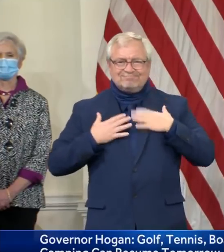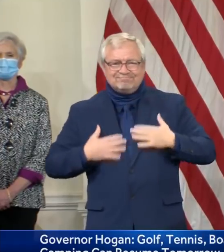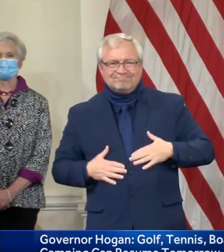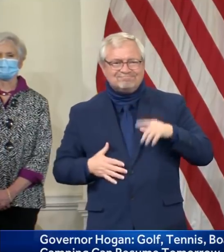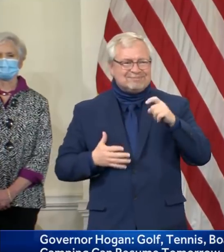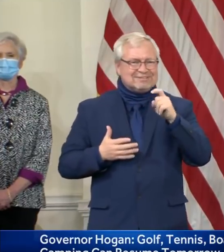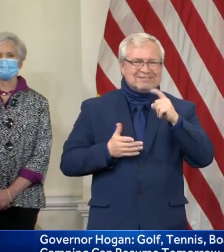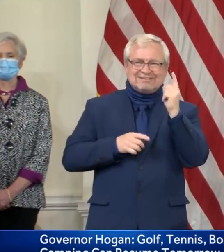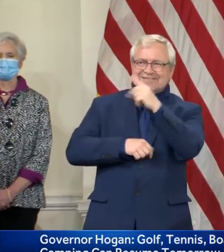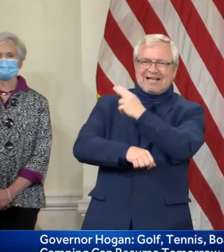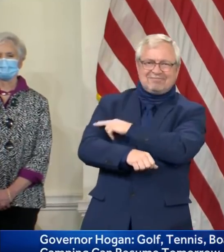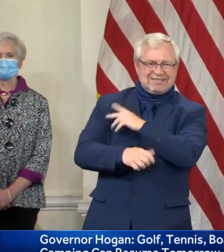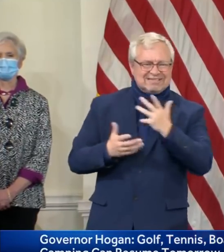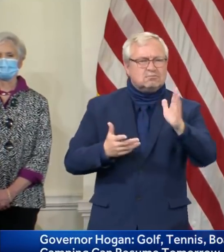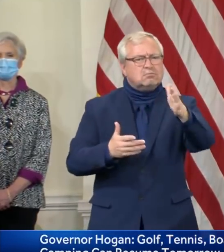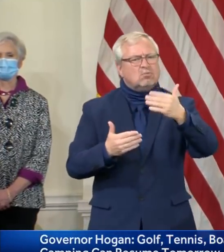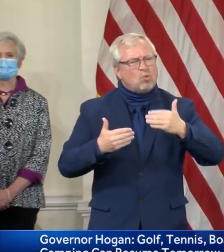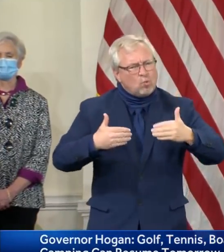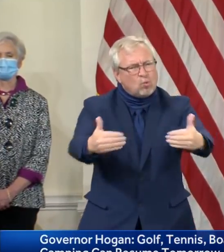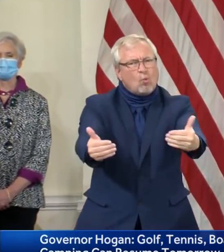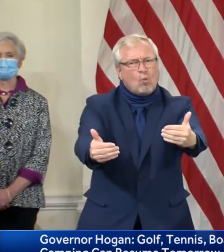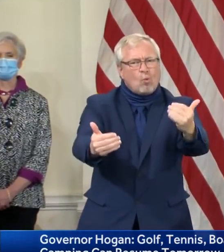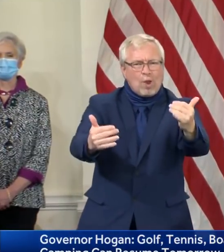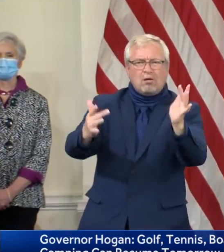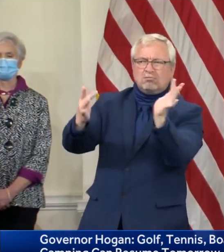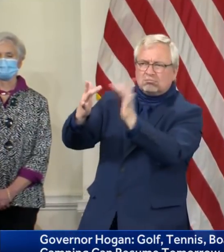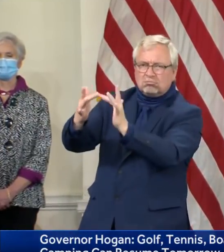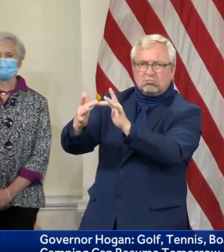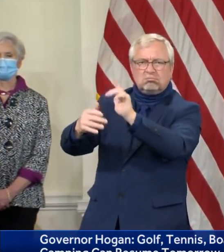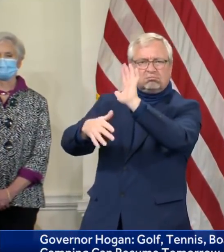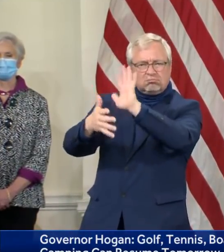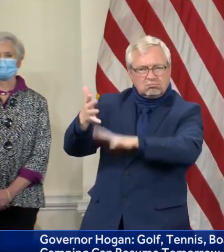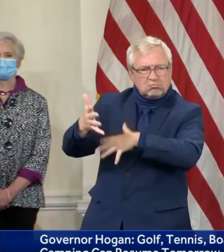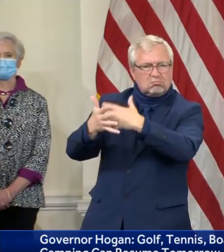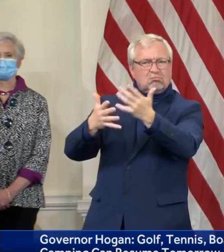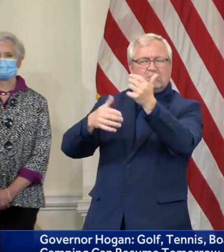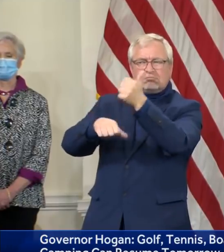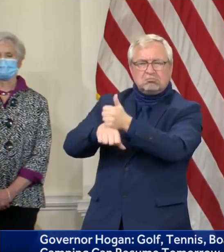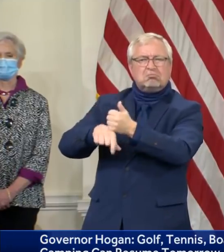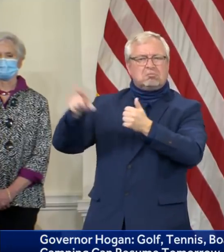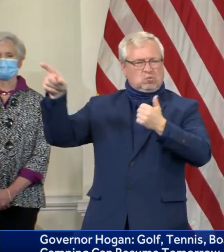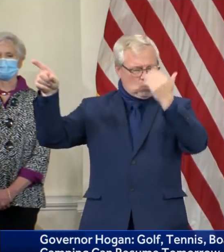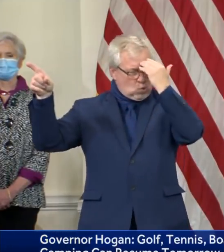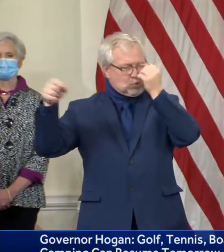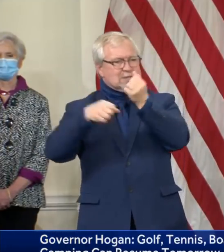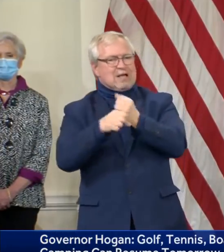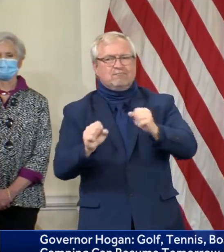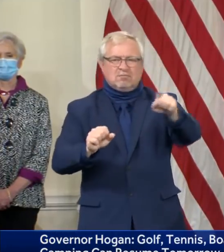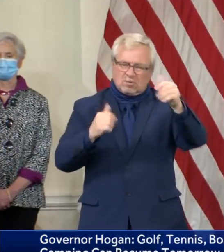HOSPITALS ARE THE RIGHT PLACE FOR YOU IF YOU NEED TO GO FOR CARE.